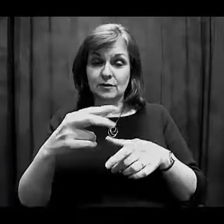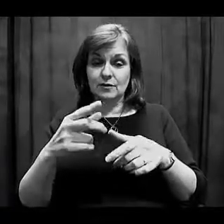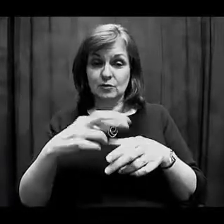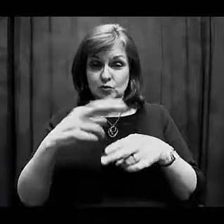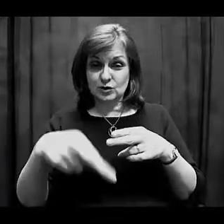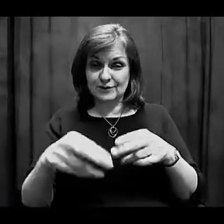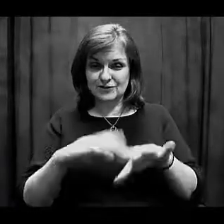he actually saw all yellow